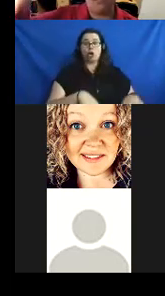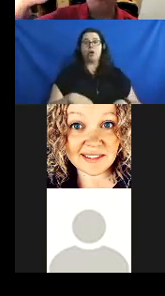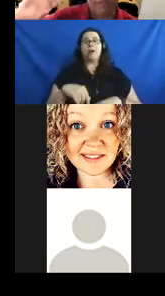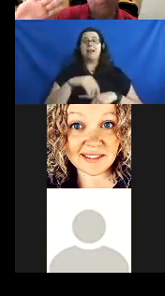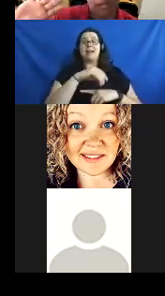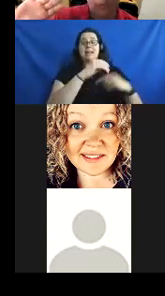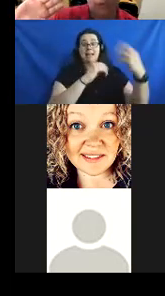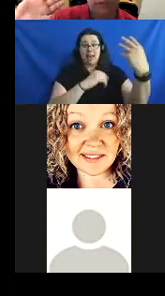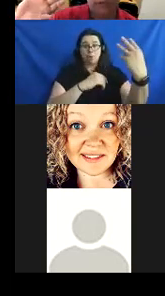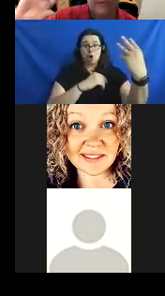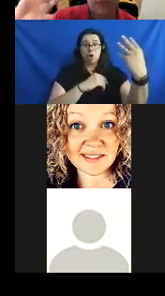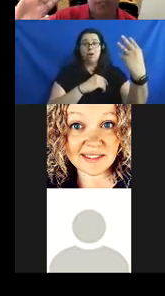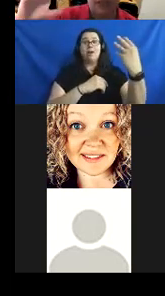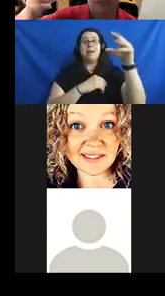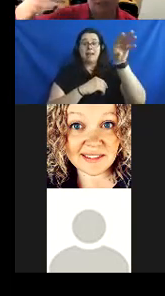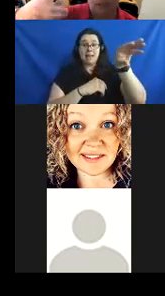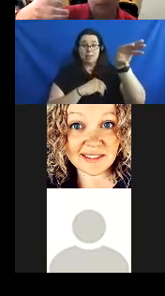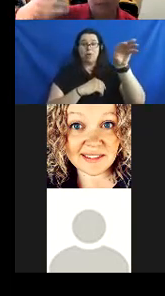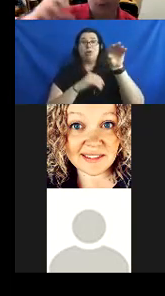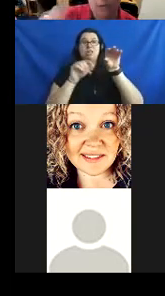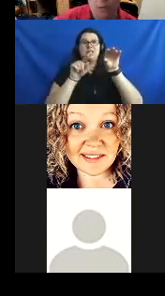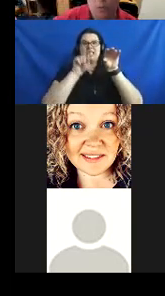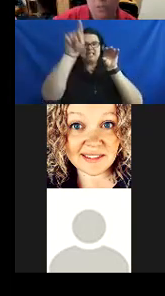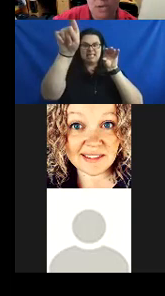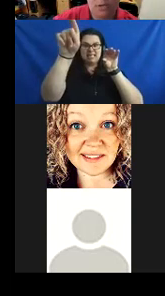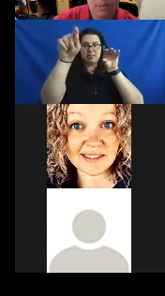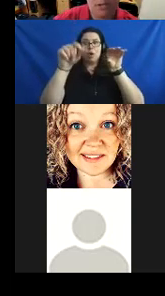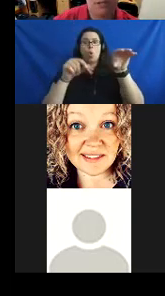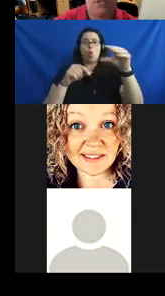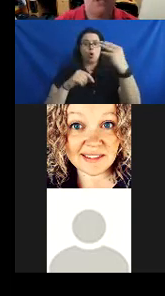YOU CAN FLIP THE CAMERA TO EITHER DISTANCE OR NEAR OR DOWN ON A PAGE.